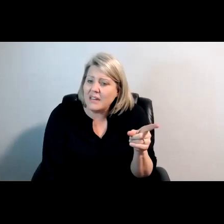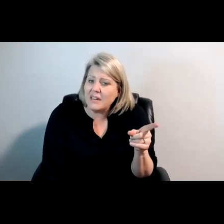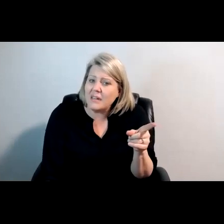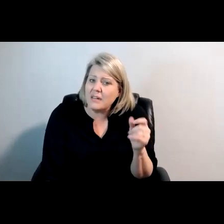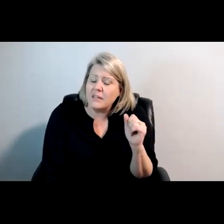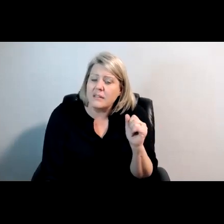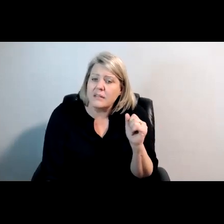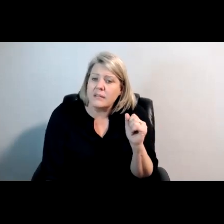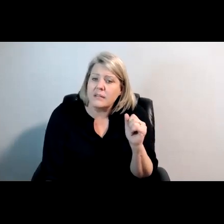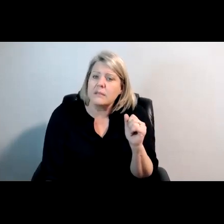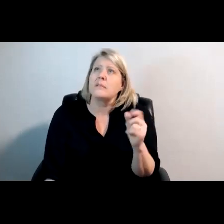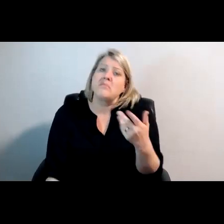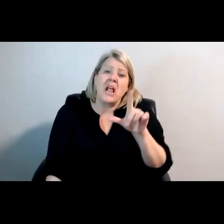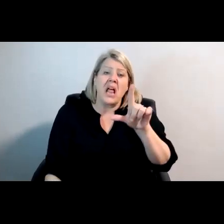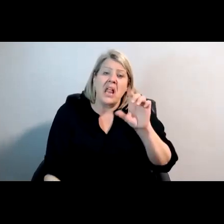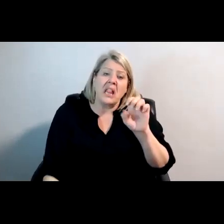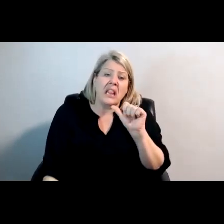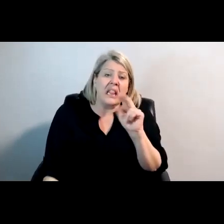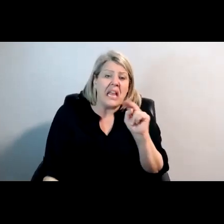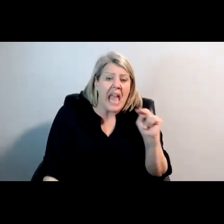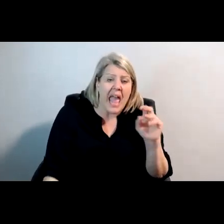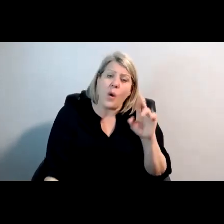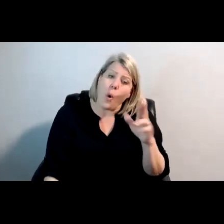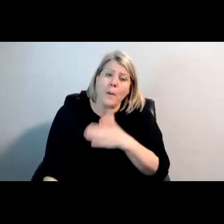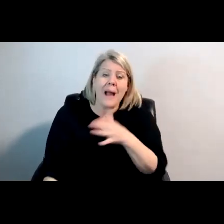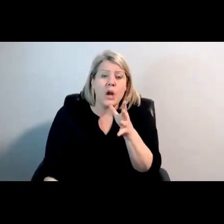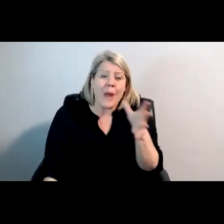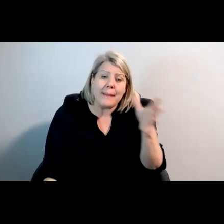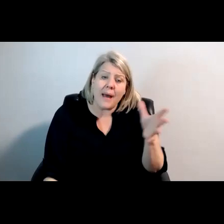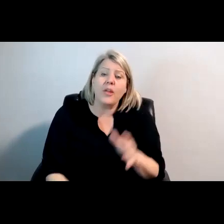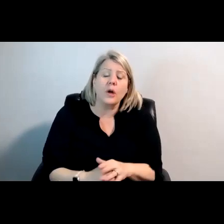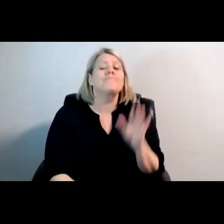[Leonard] Is either Leanne or my grandmother. [Tina] I see.